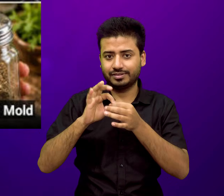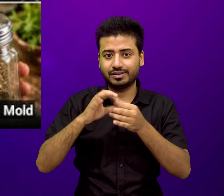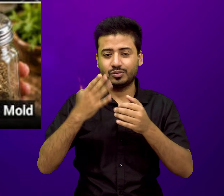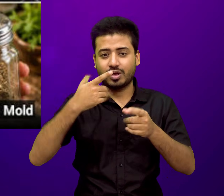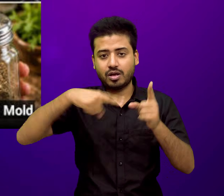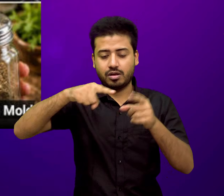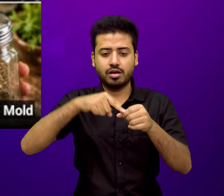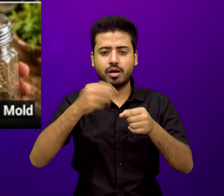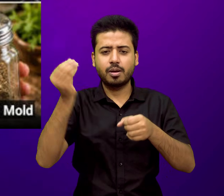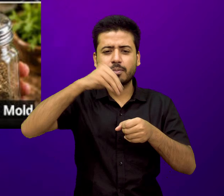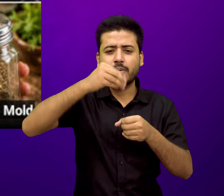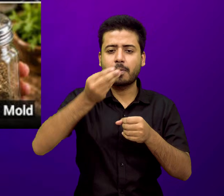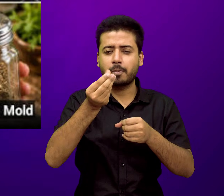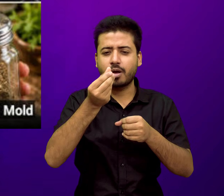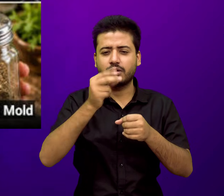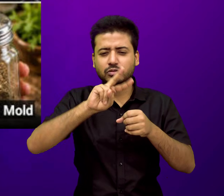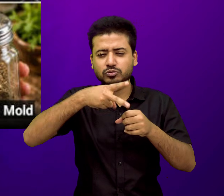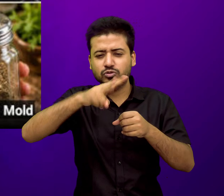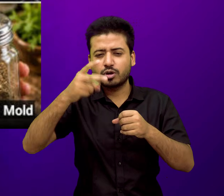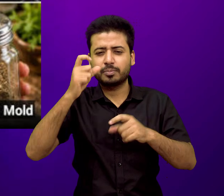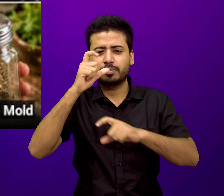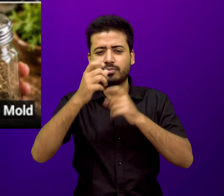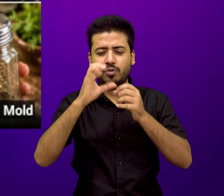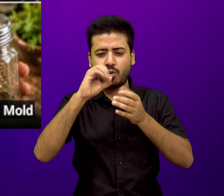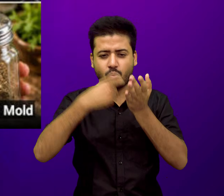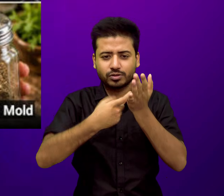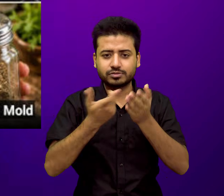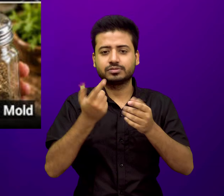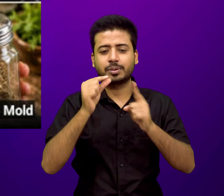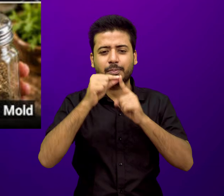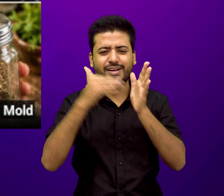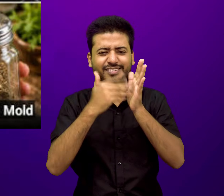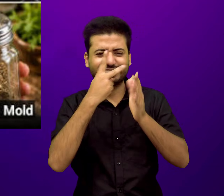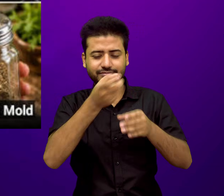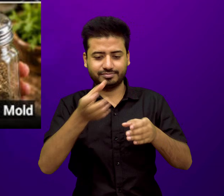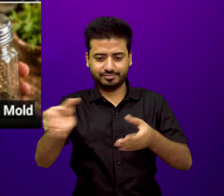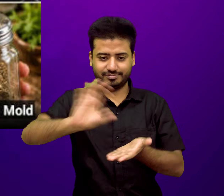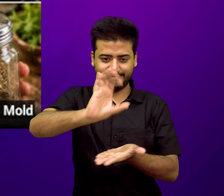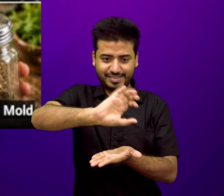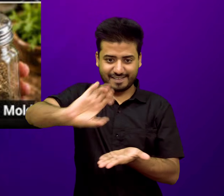tend to view dried spices as immortal ingredients that can sit in our cupboards for a decade without